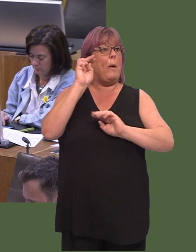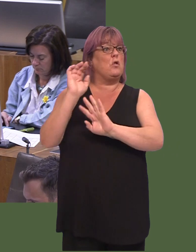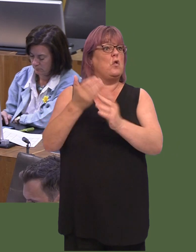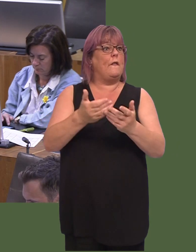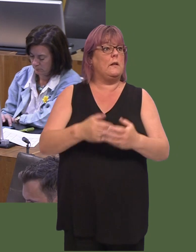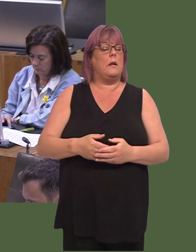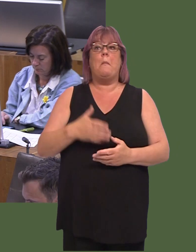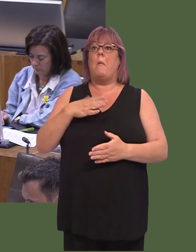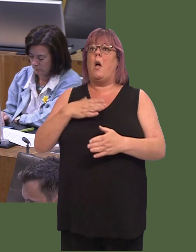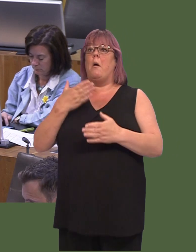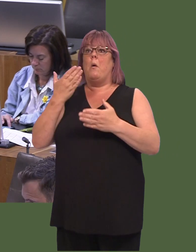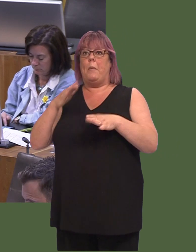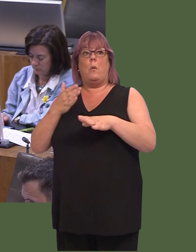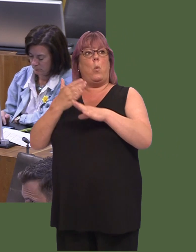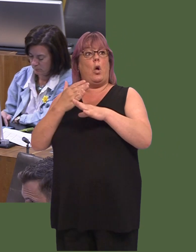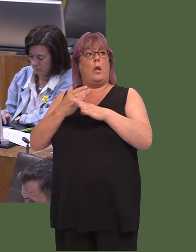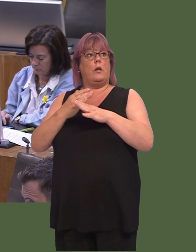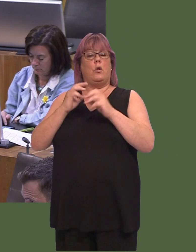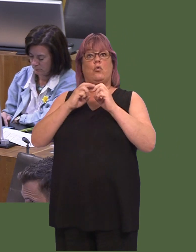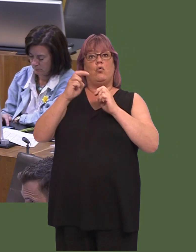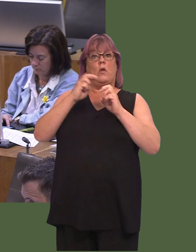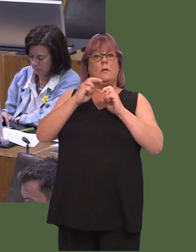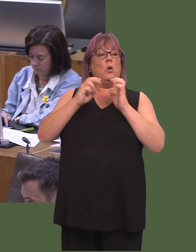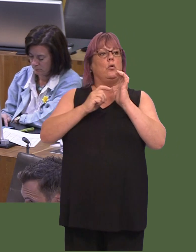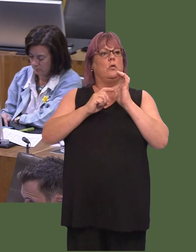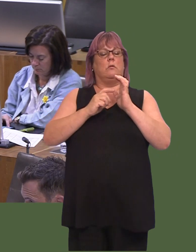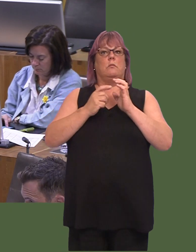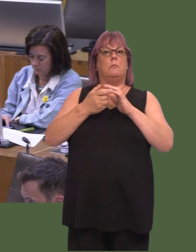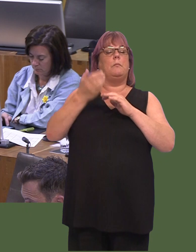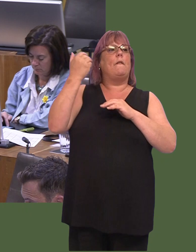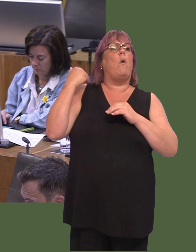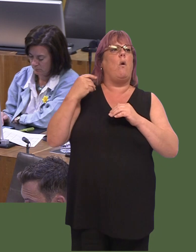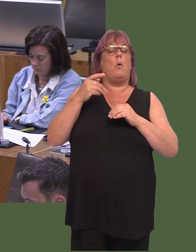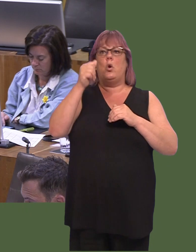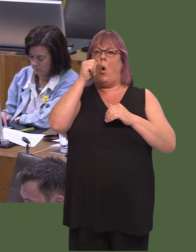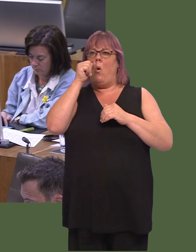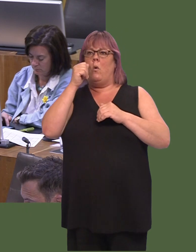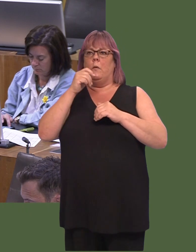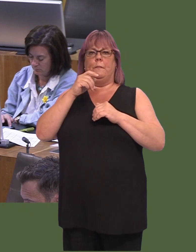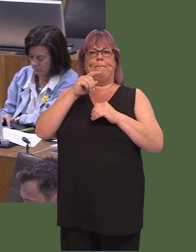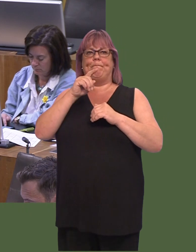I had unhappy dealings with the transport commissioner, years ago, when that person was based in Birmingham, where not much was done.